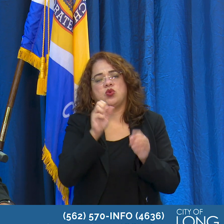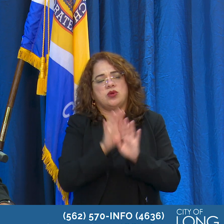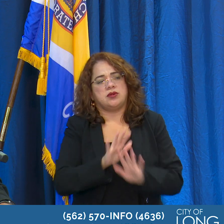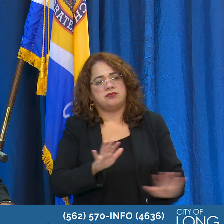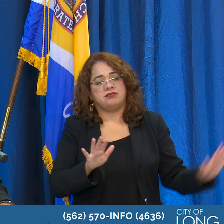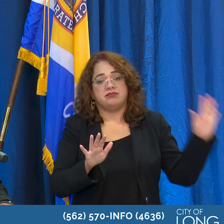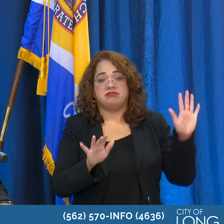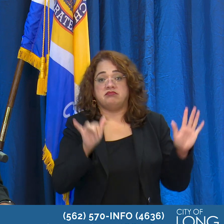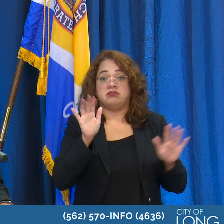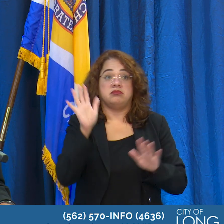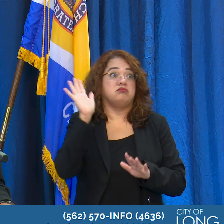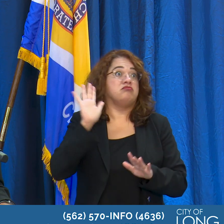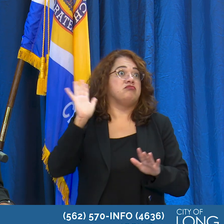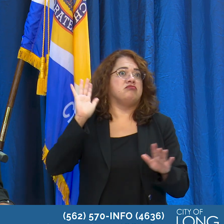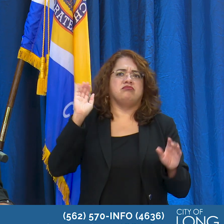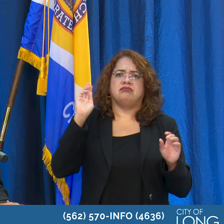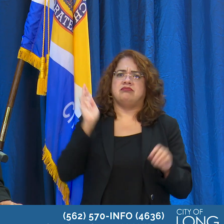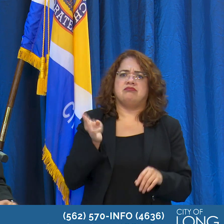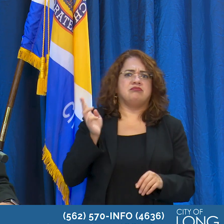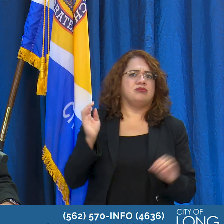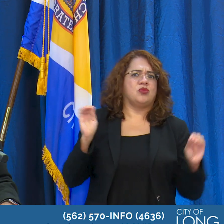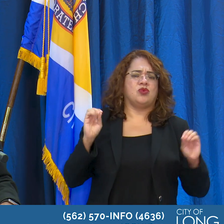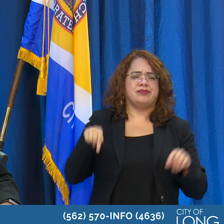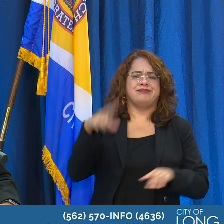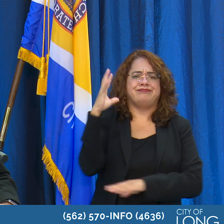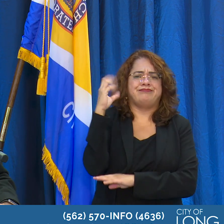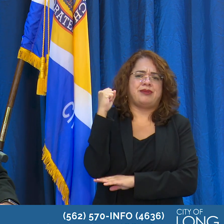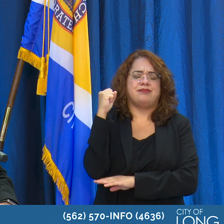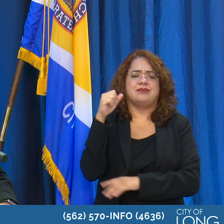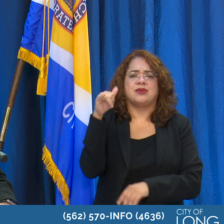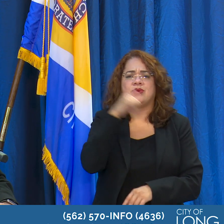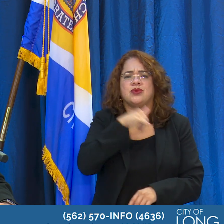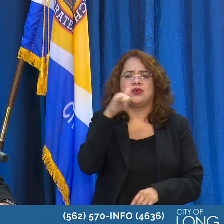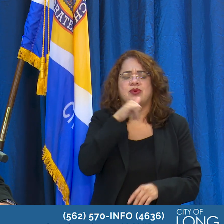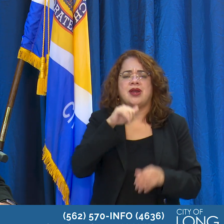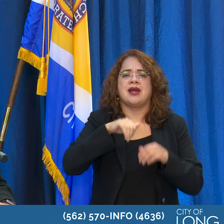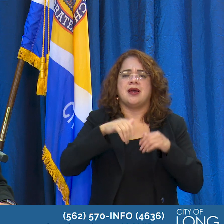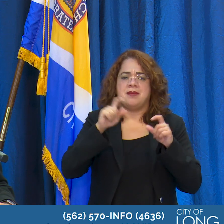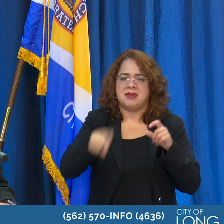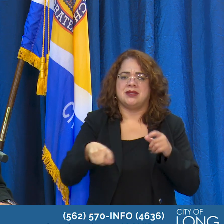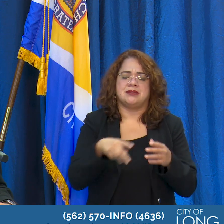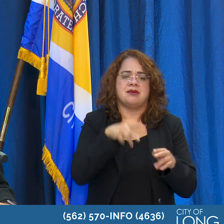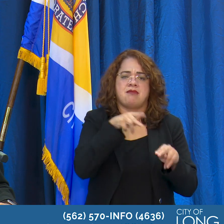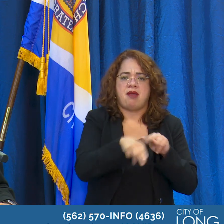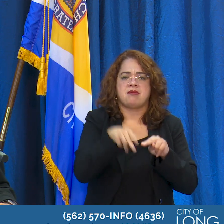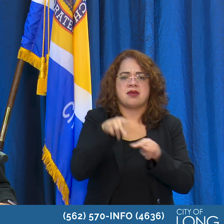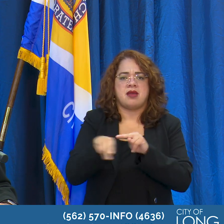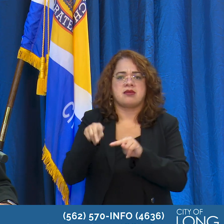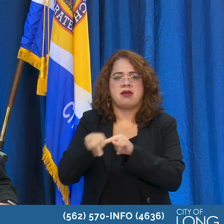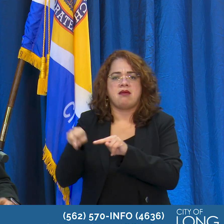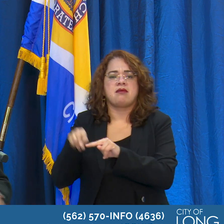and there is just no way to avoid significant cuts. And certainly I've already heard from some and I understand